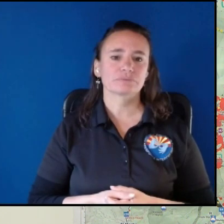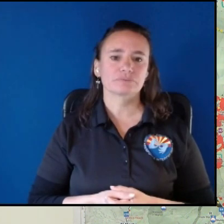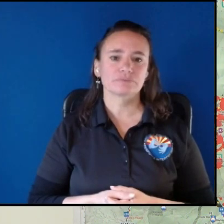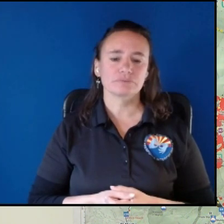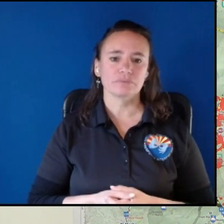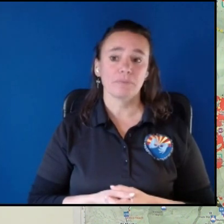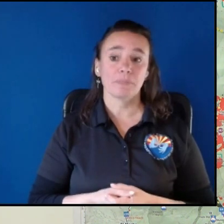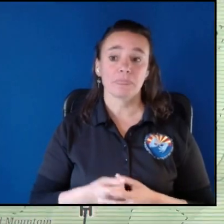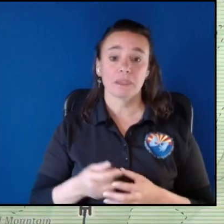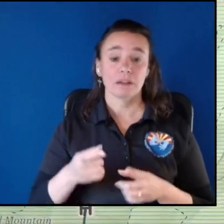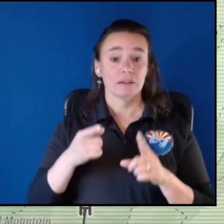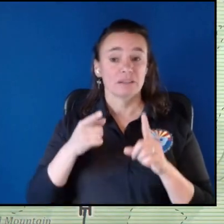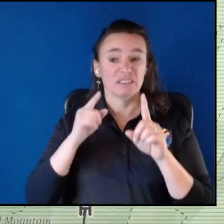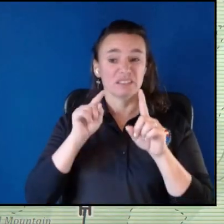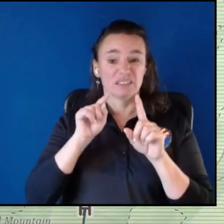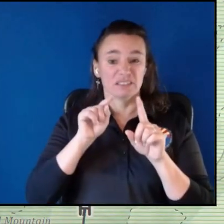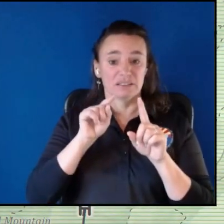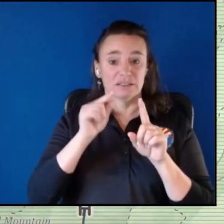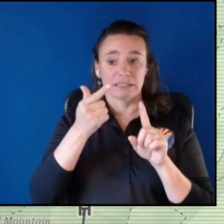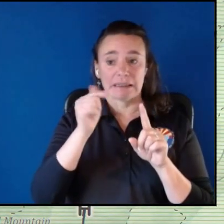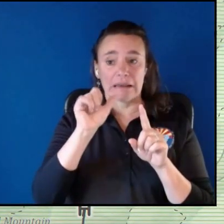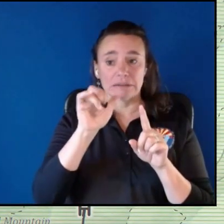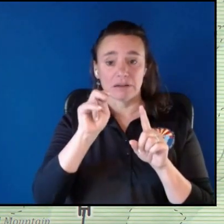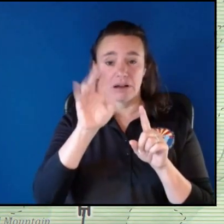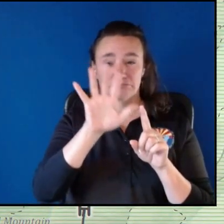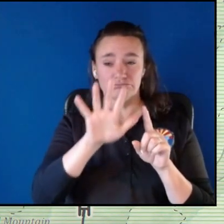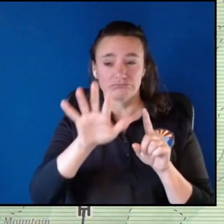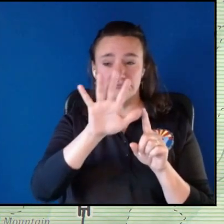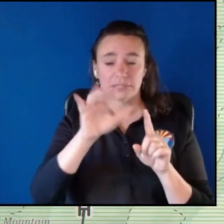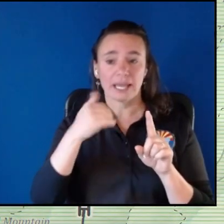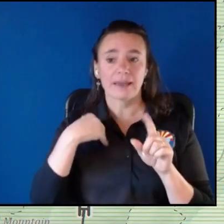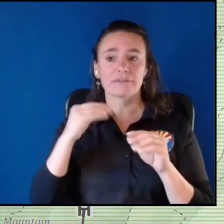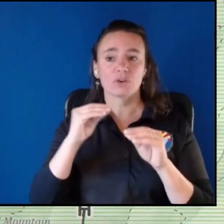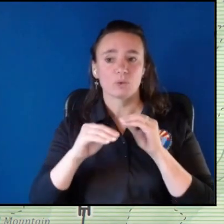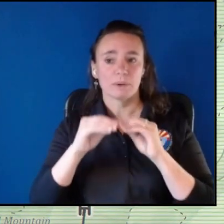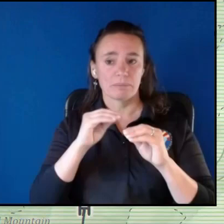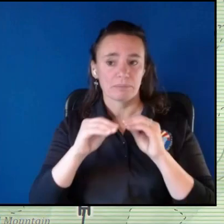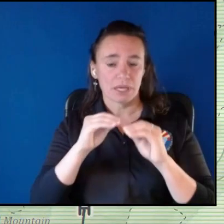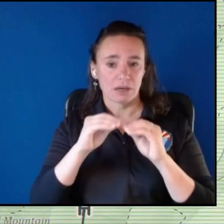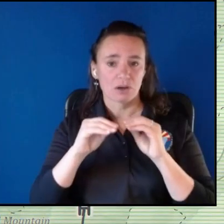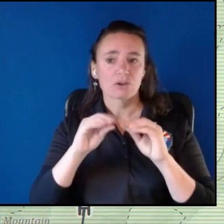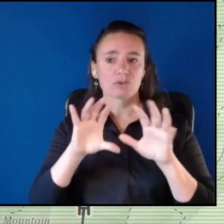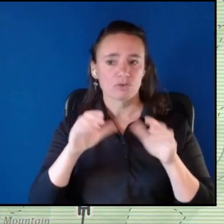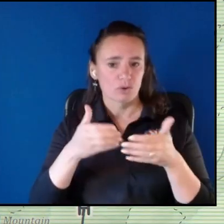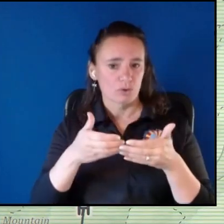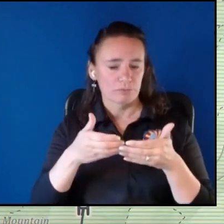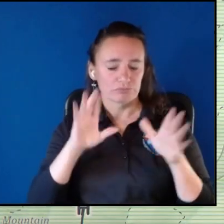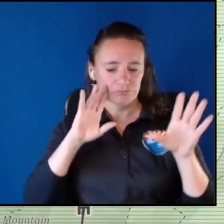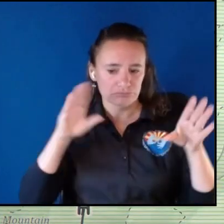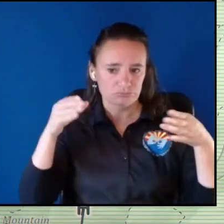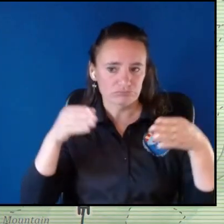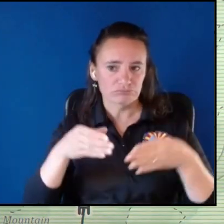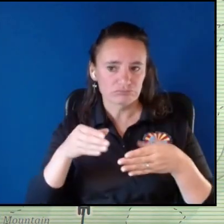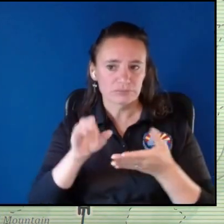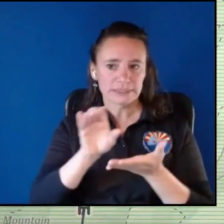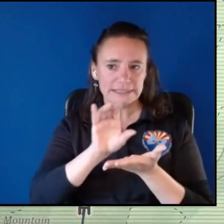up in the Gascon area and they're starting to work on those dozer lines up up in this country up in here.